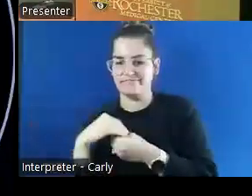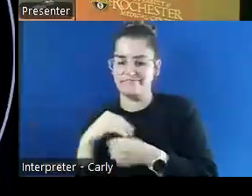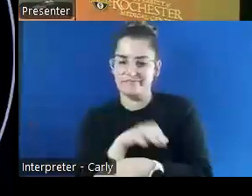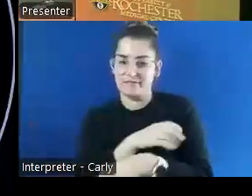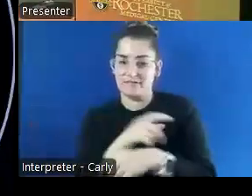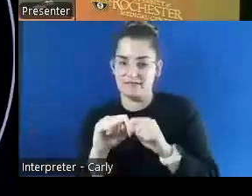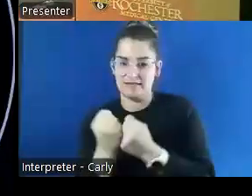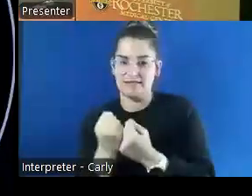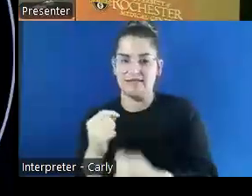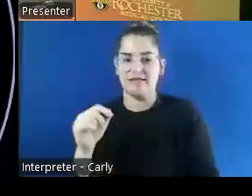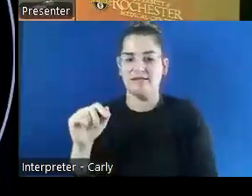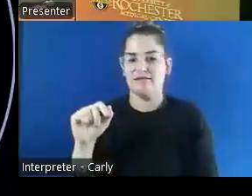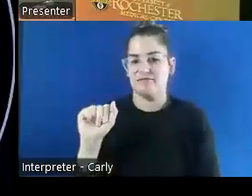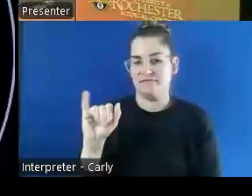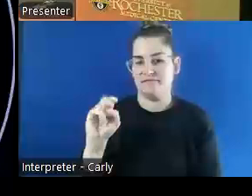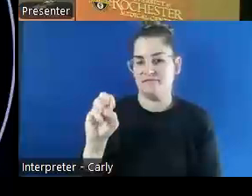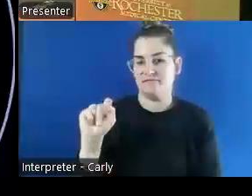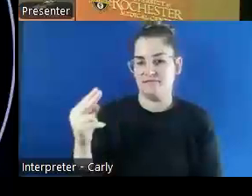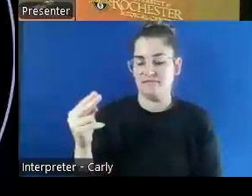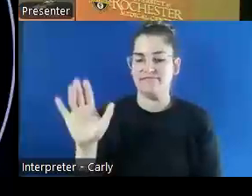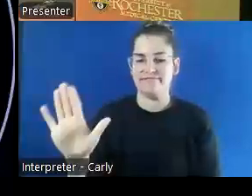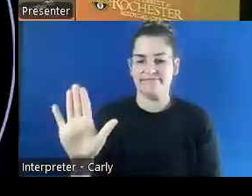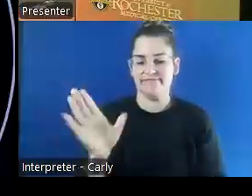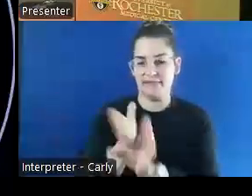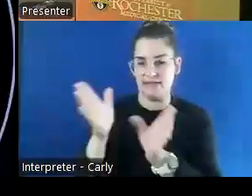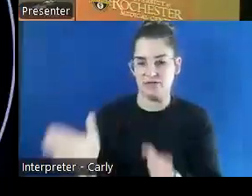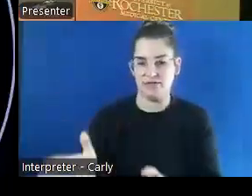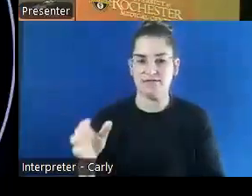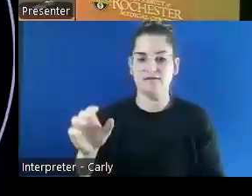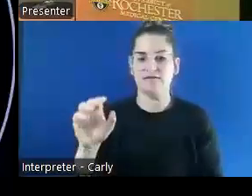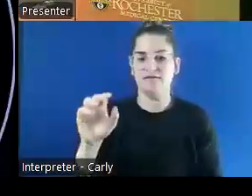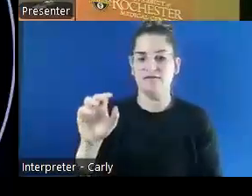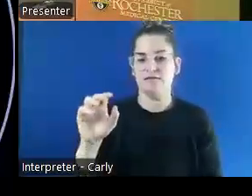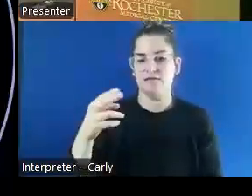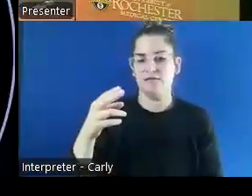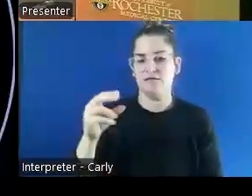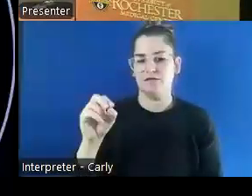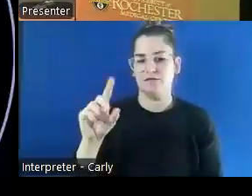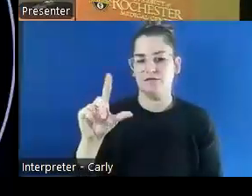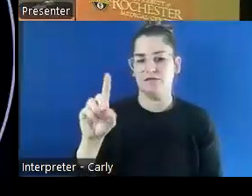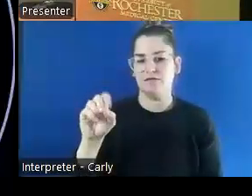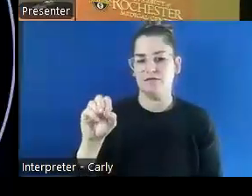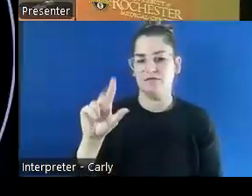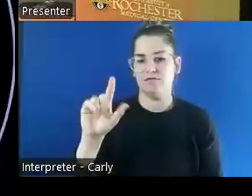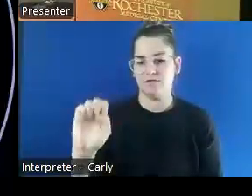Aspen Ensworth as our embedded psychiatrist and Kristen holderle as our um psychology um uh she